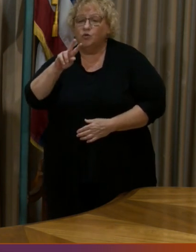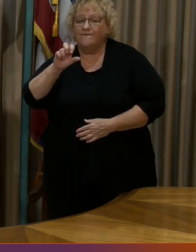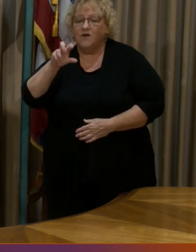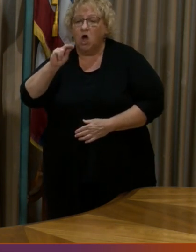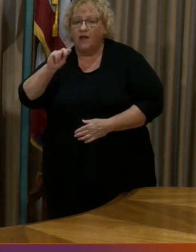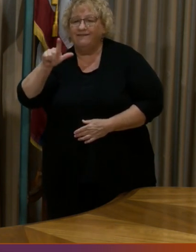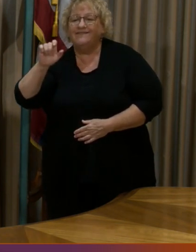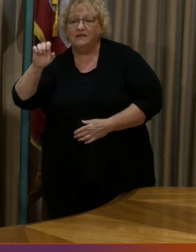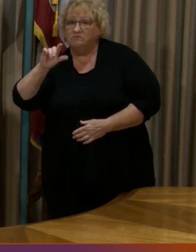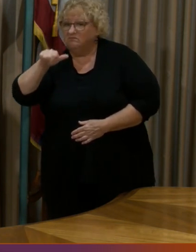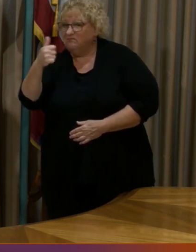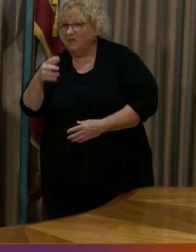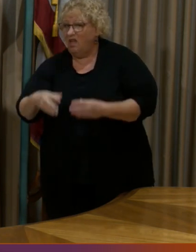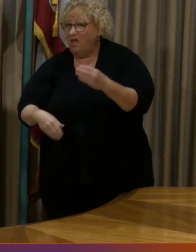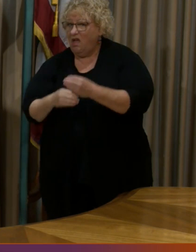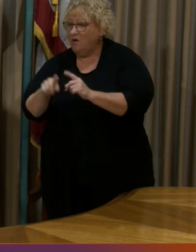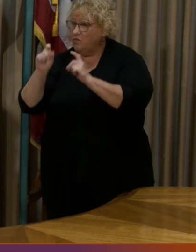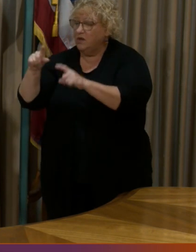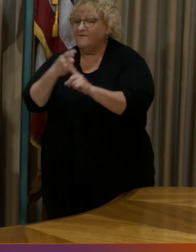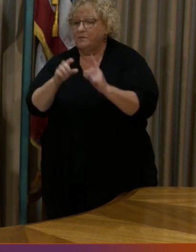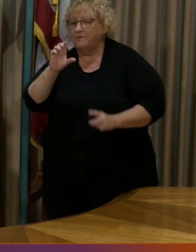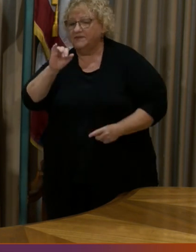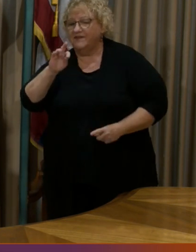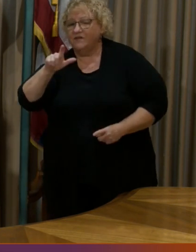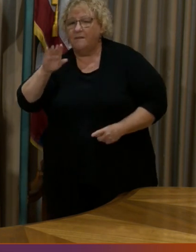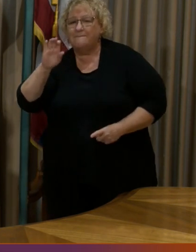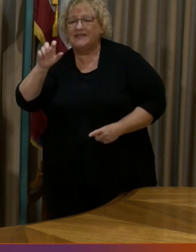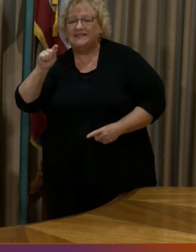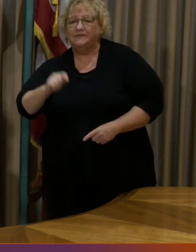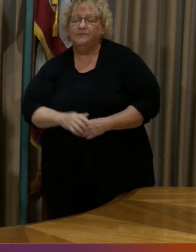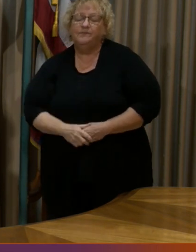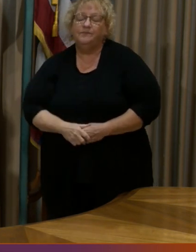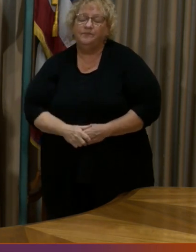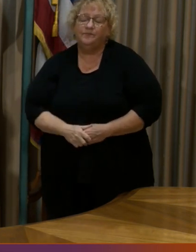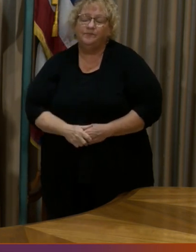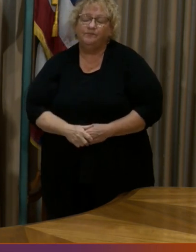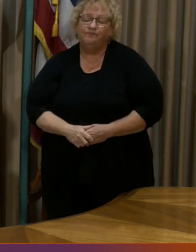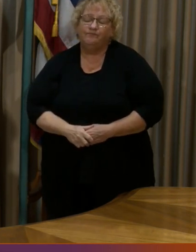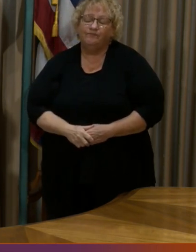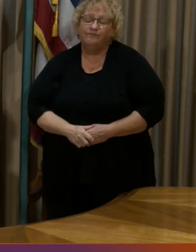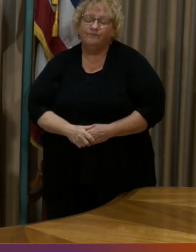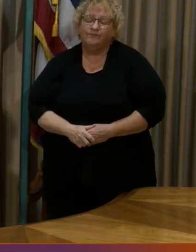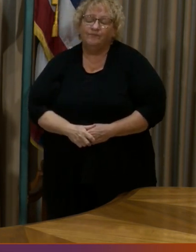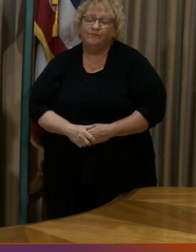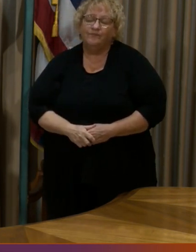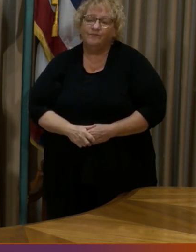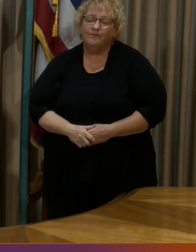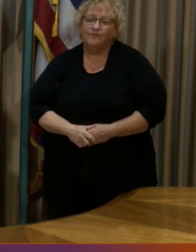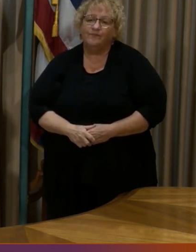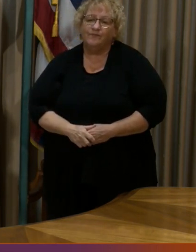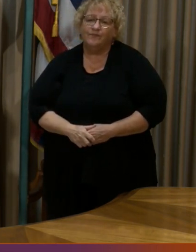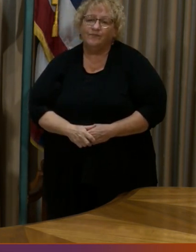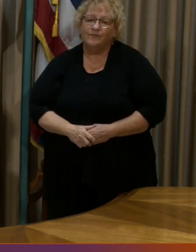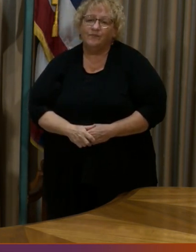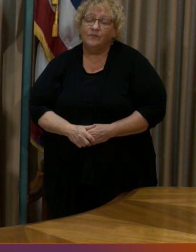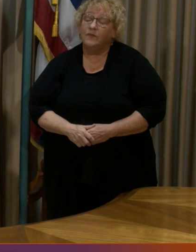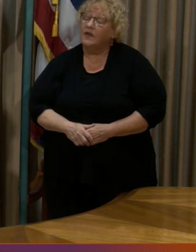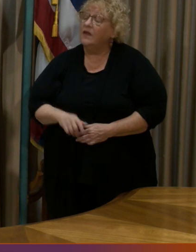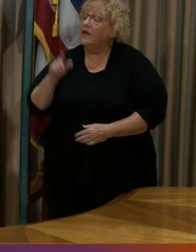OFFICIALS. I STILL VONLEE YOU HAVE ANOTHER QUESTIONS TO MY ON LISA WILL BE.